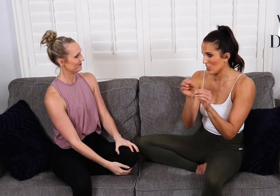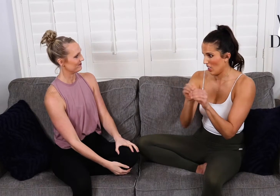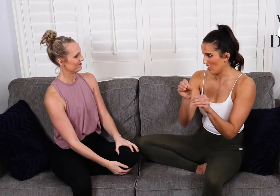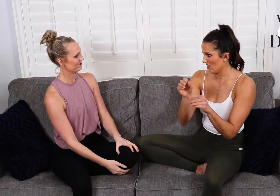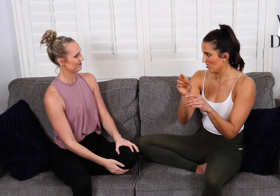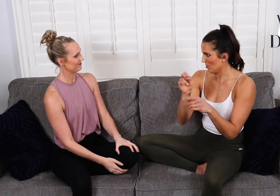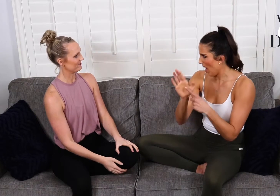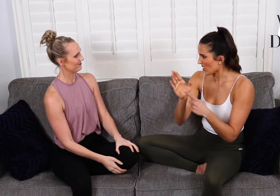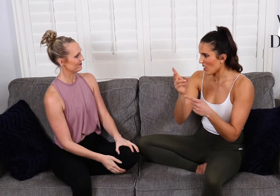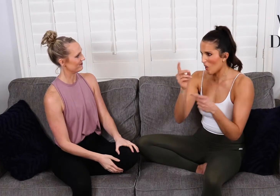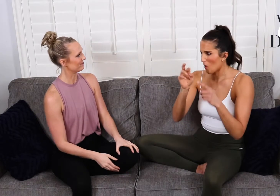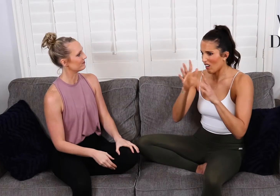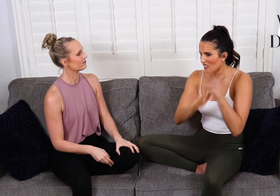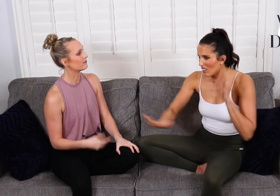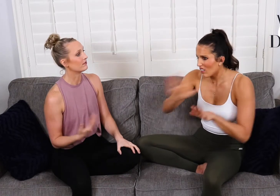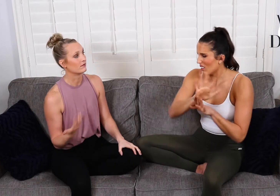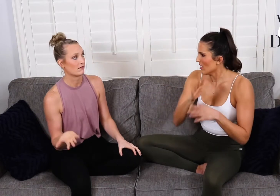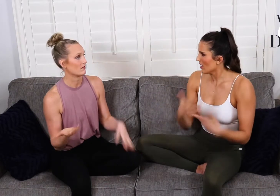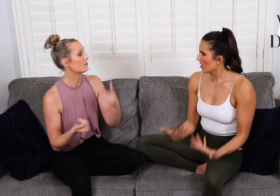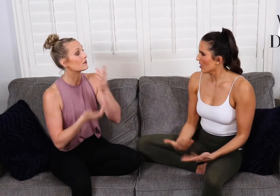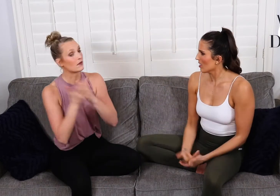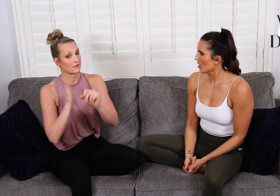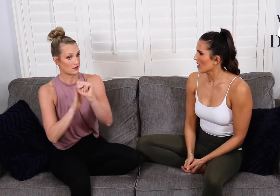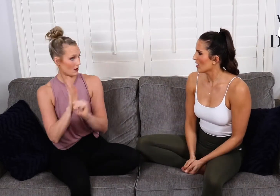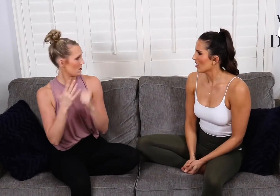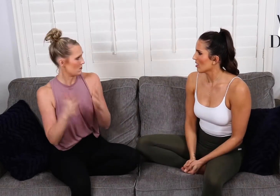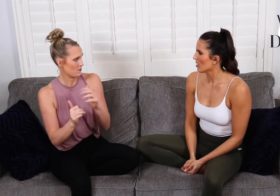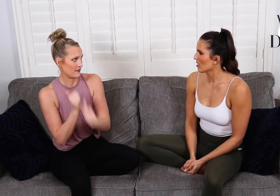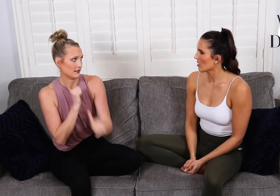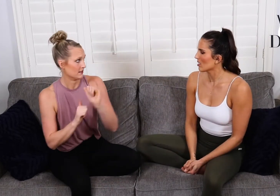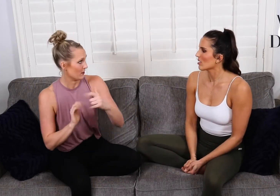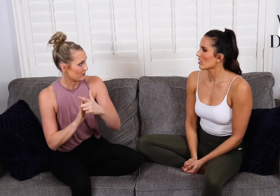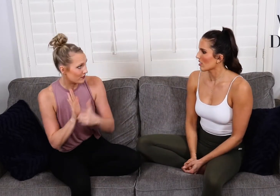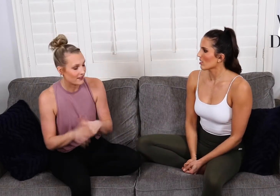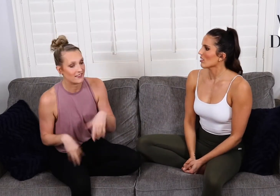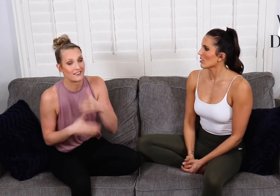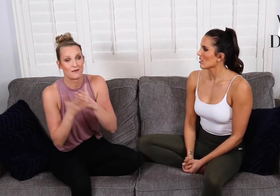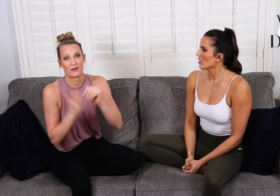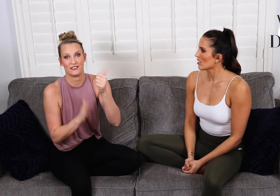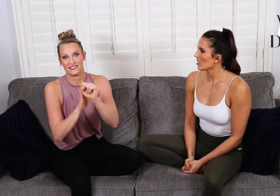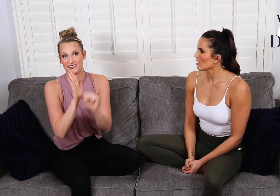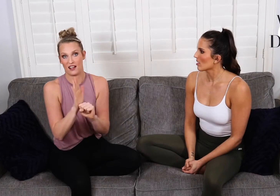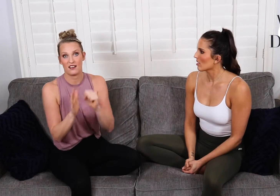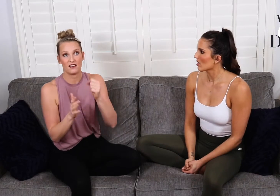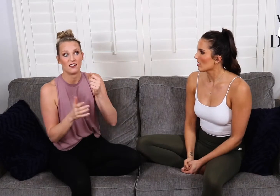not a language in Nebraska or all over? In some states, It's already passed and other states